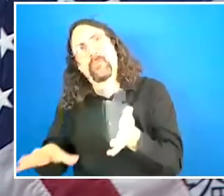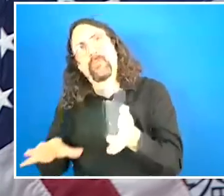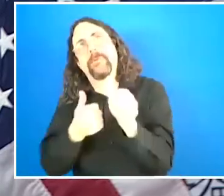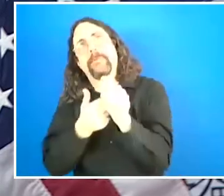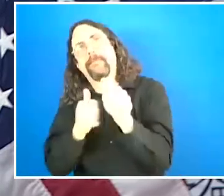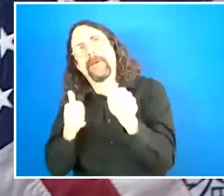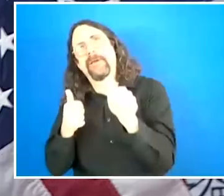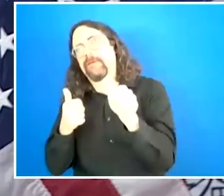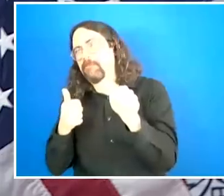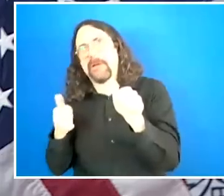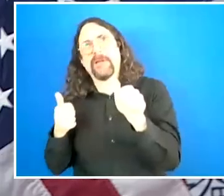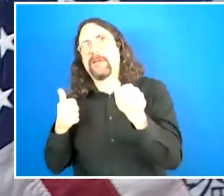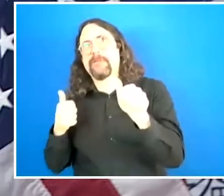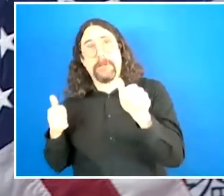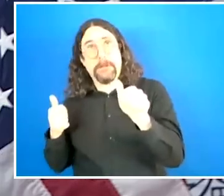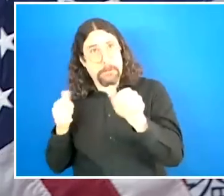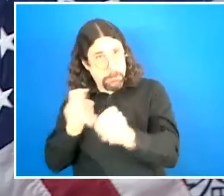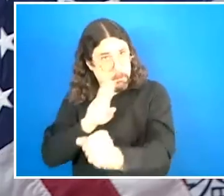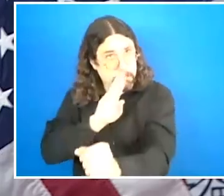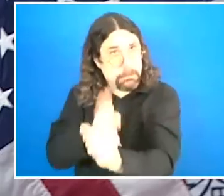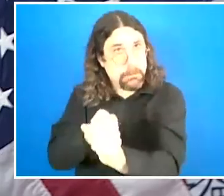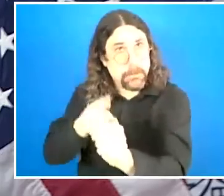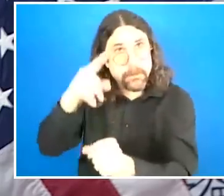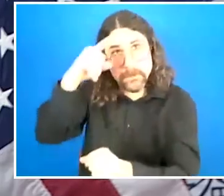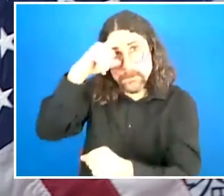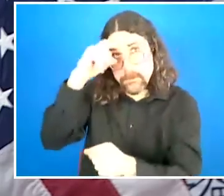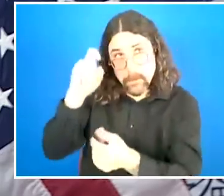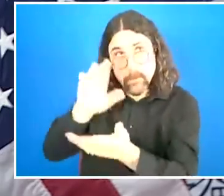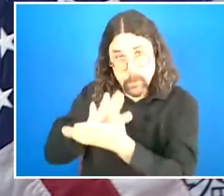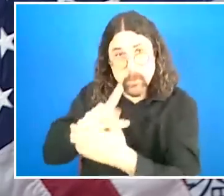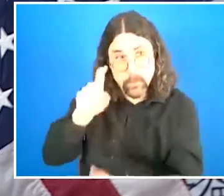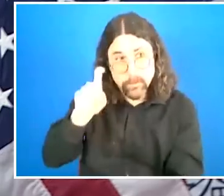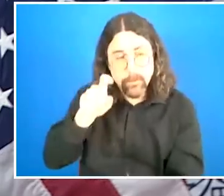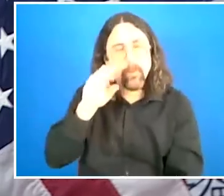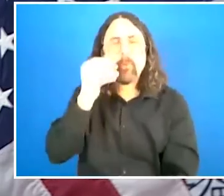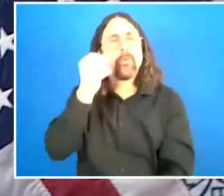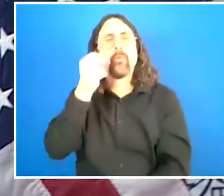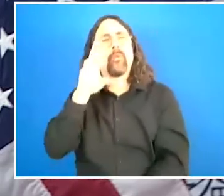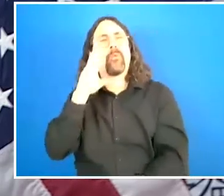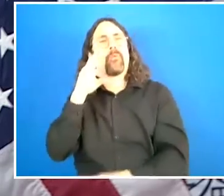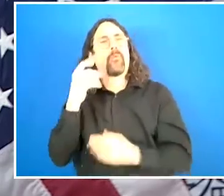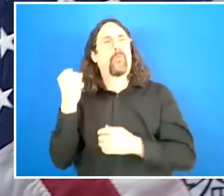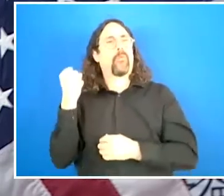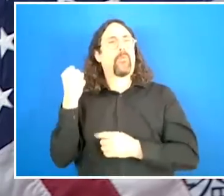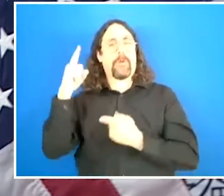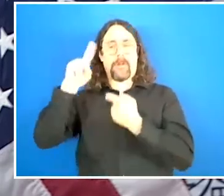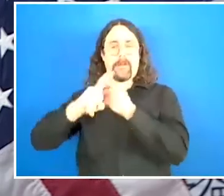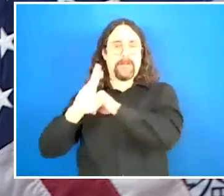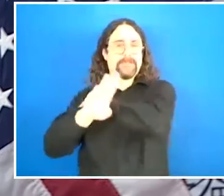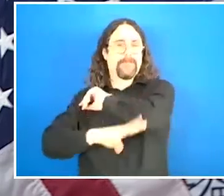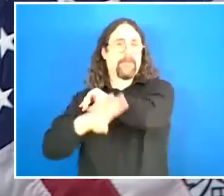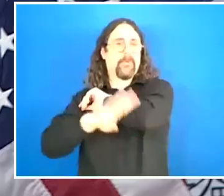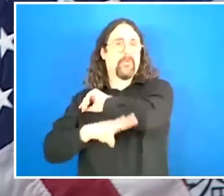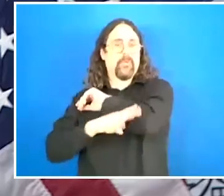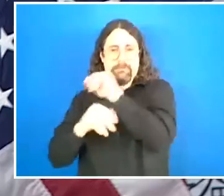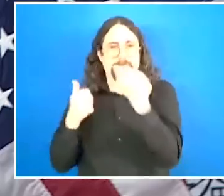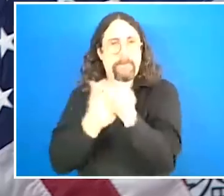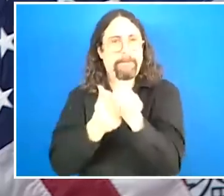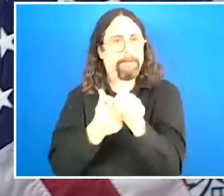LEANIRN OGRWI L L THEY ENROLL IN SUMMER SCHOOL OR WHAT'S USUALLY ENROLLED.